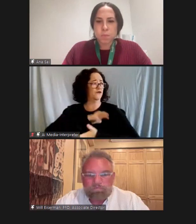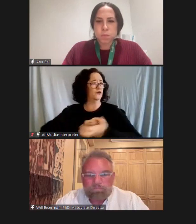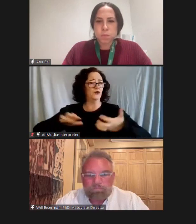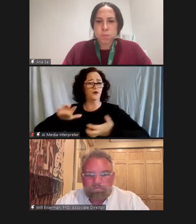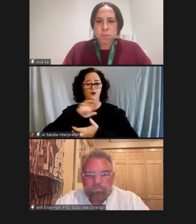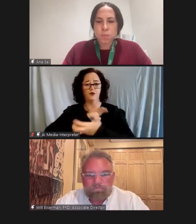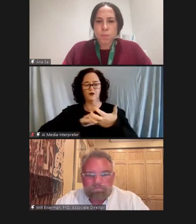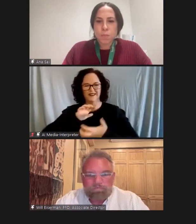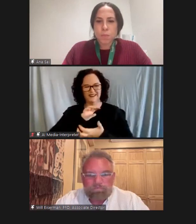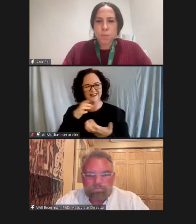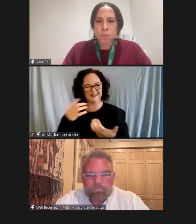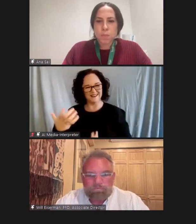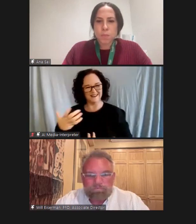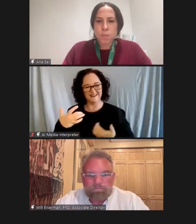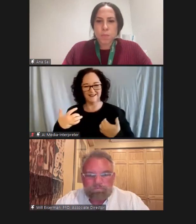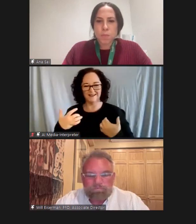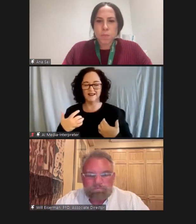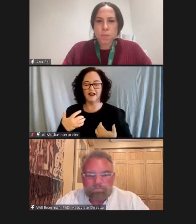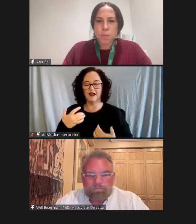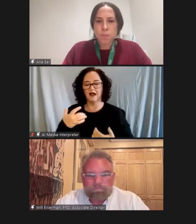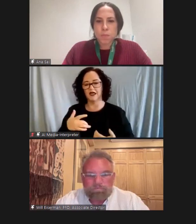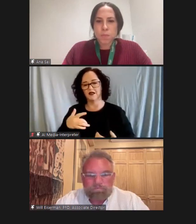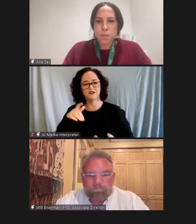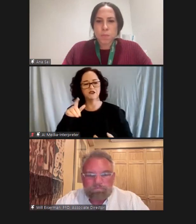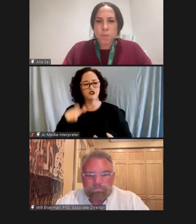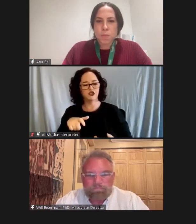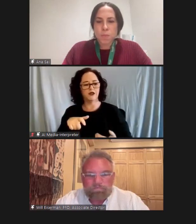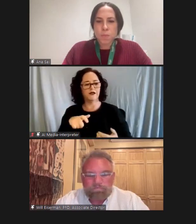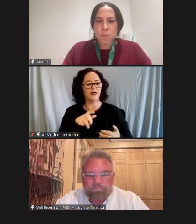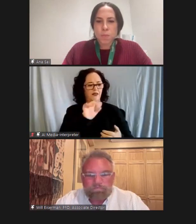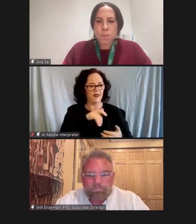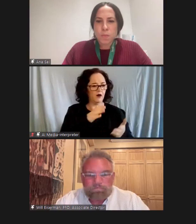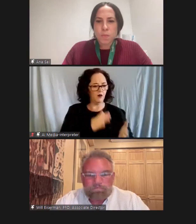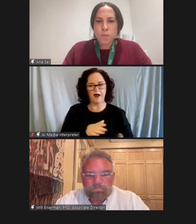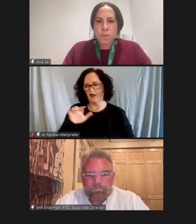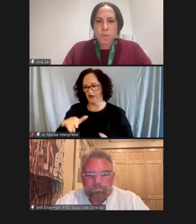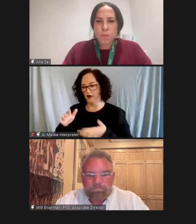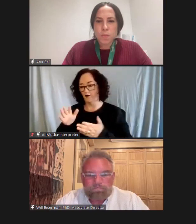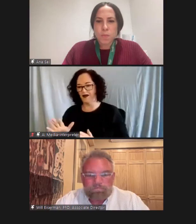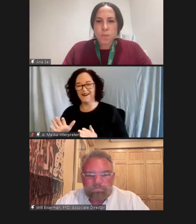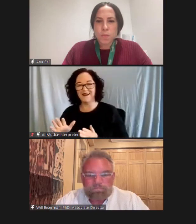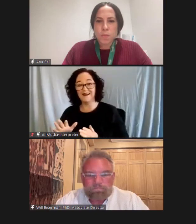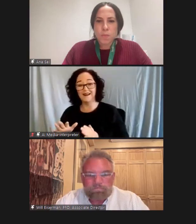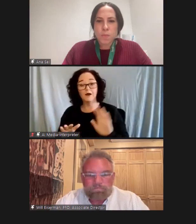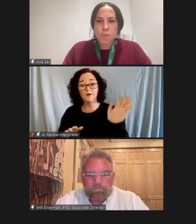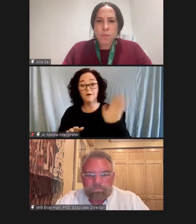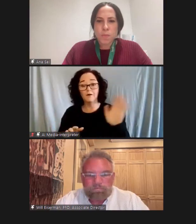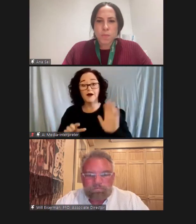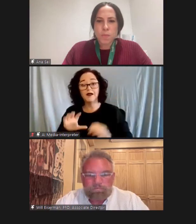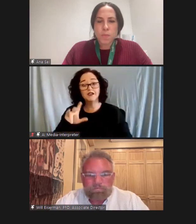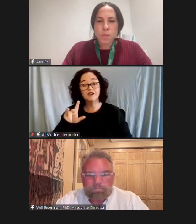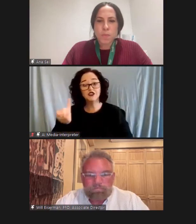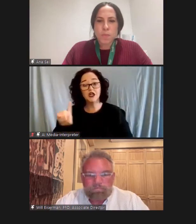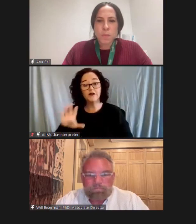notion of it should be this and this a